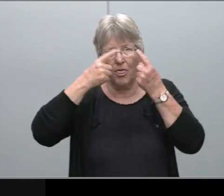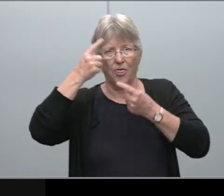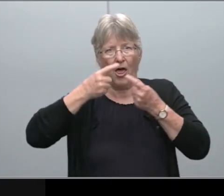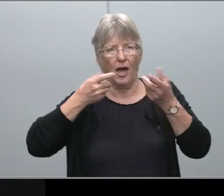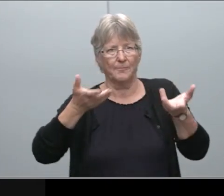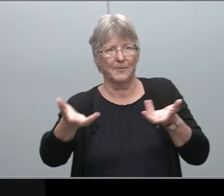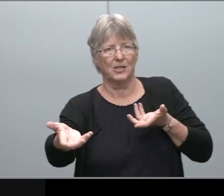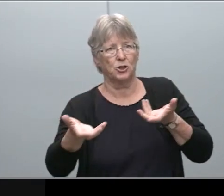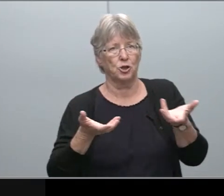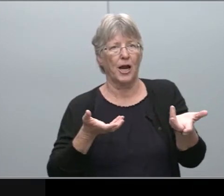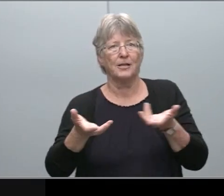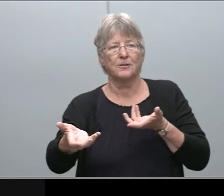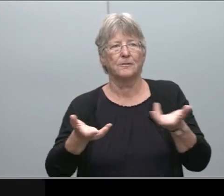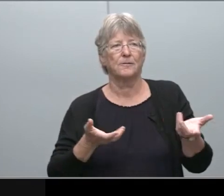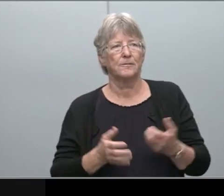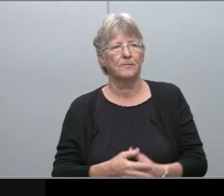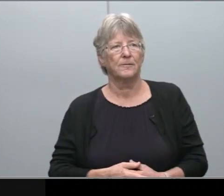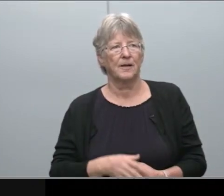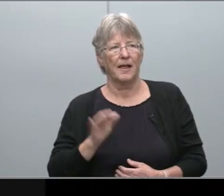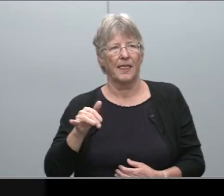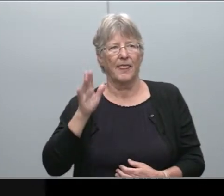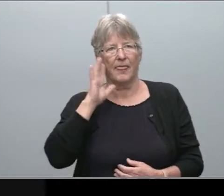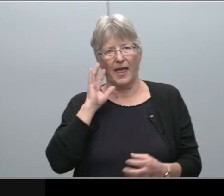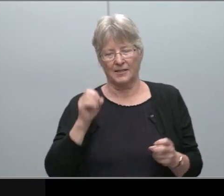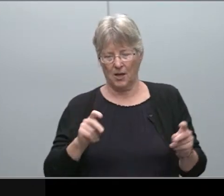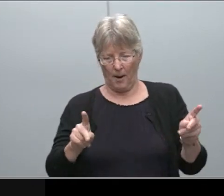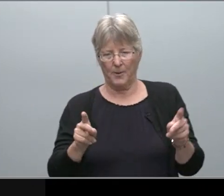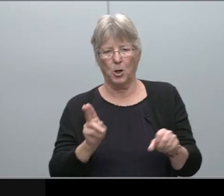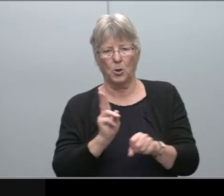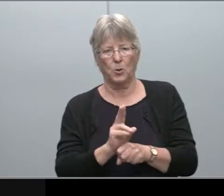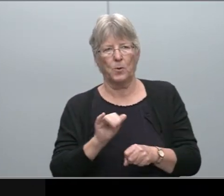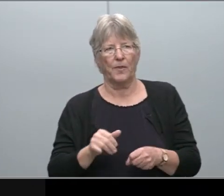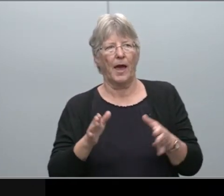You are one of our district stakeholder groups.